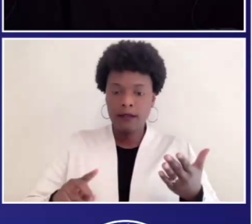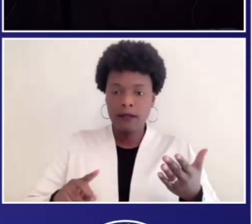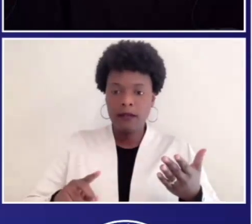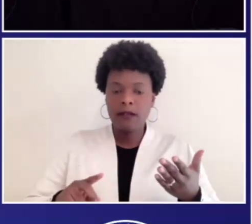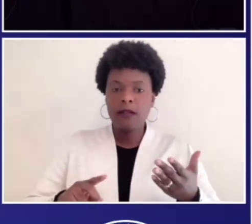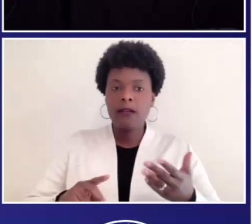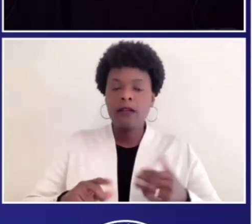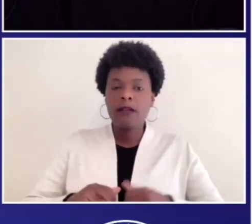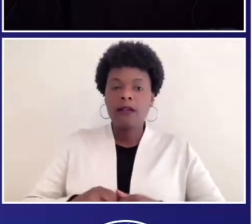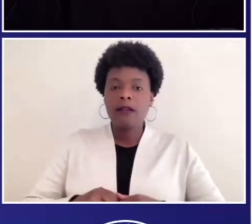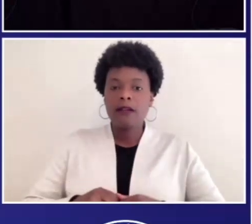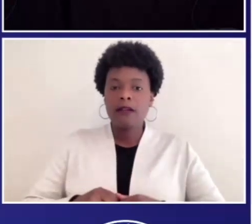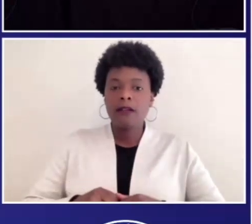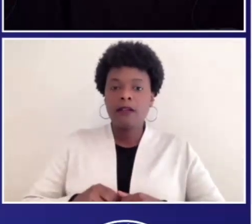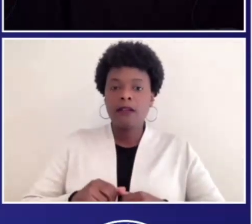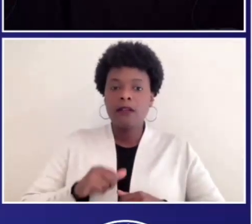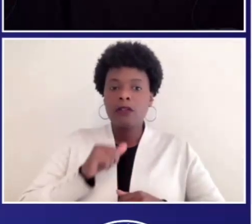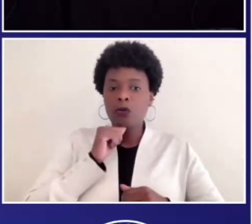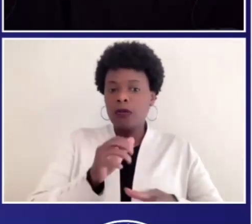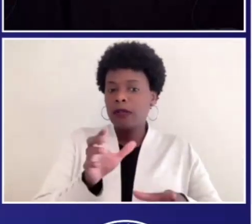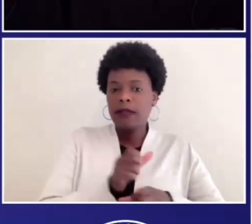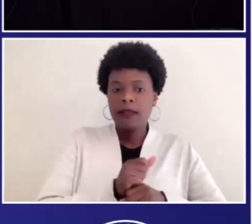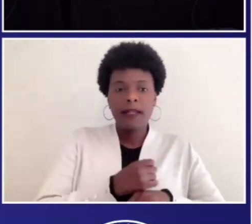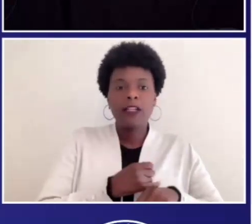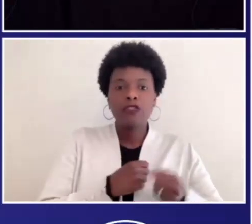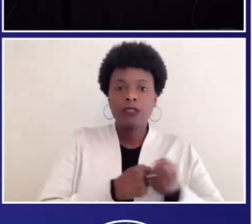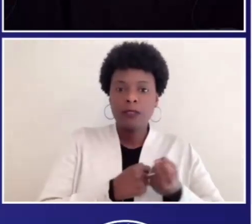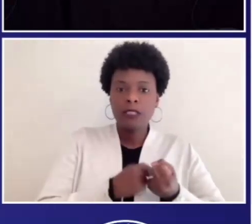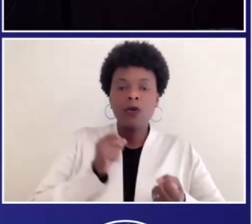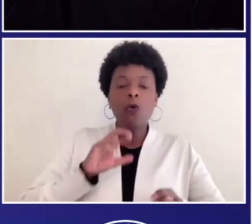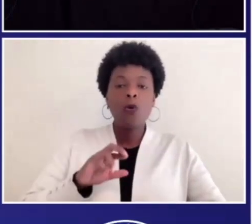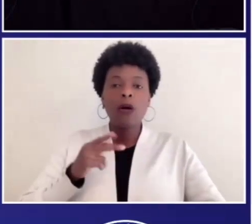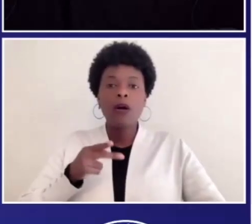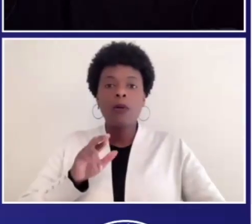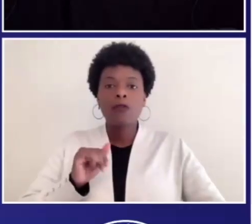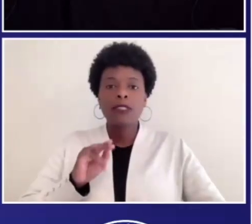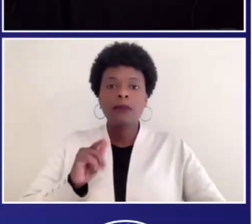wouldn't get the interest subsidy or principal subsidy from a lump sum payment because it is a -- that,